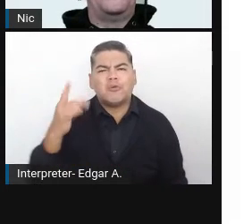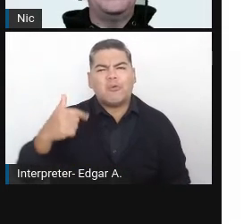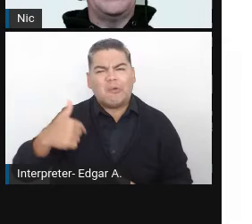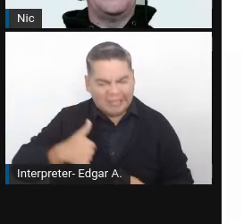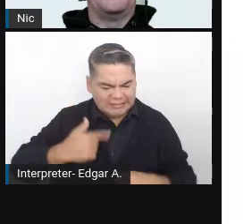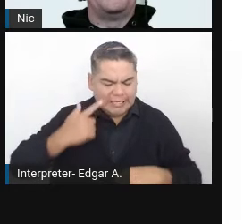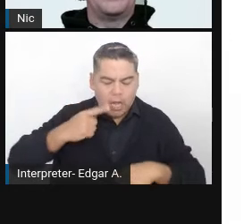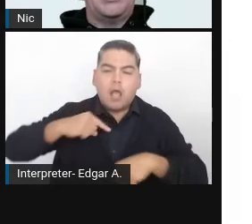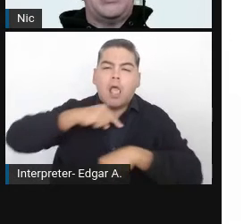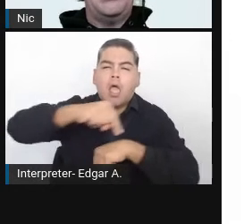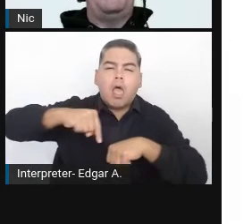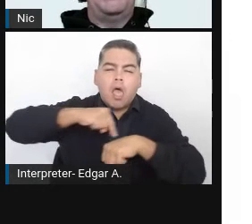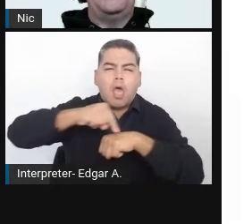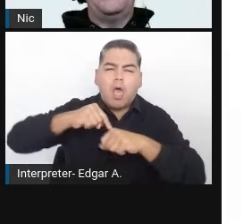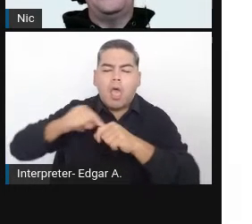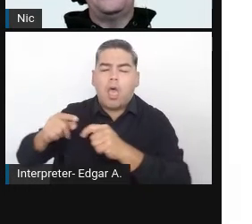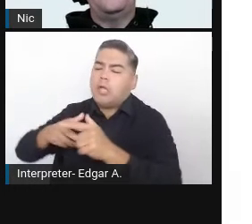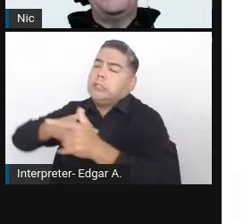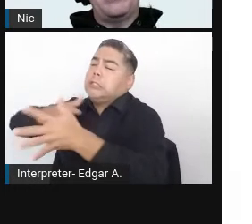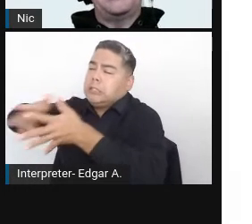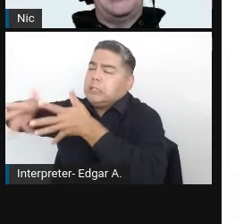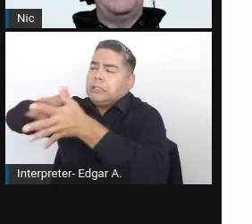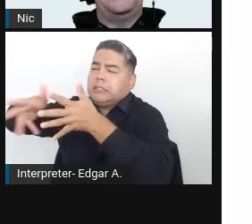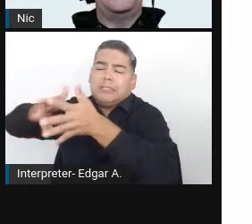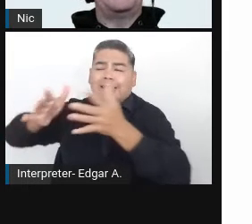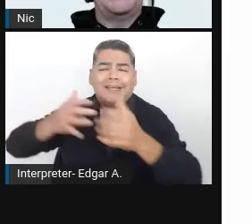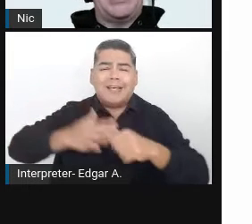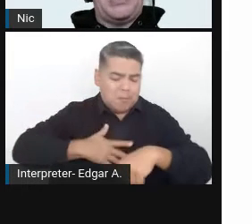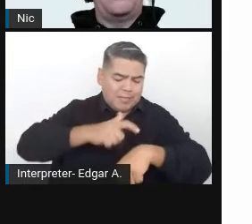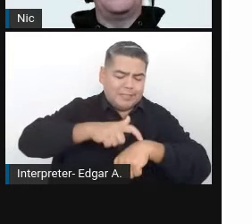Really, I had better things to do with my time than to spend hours